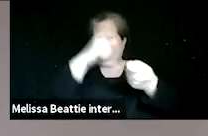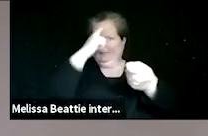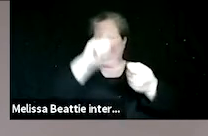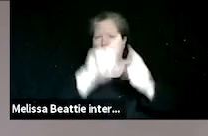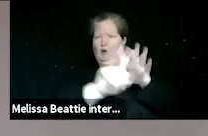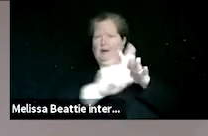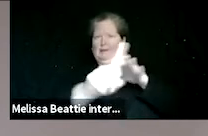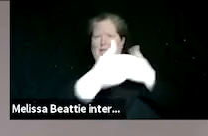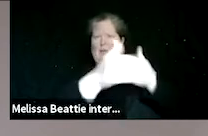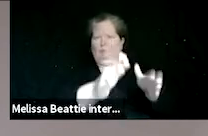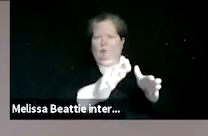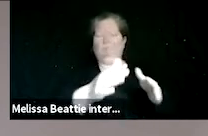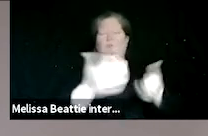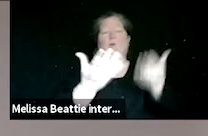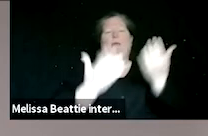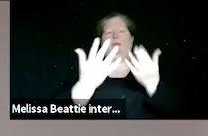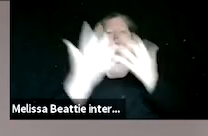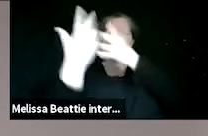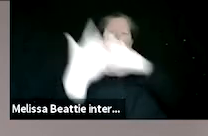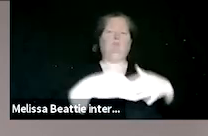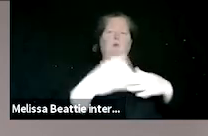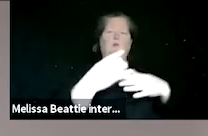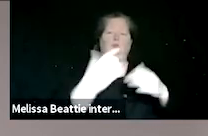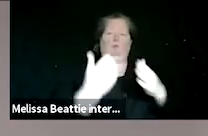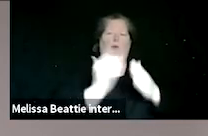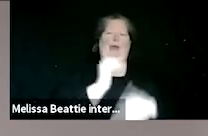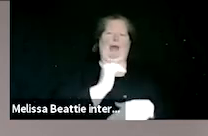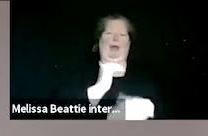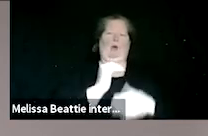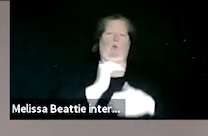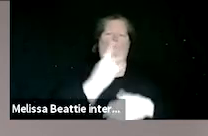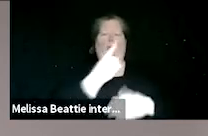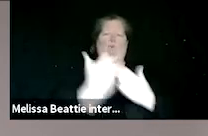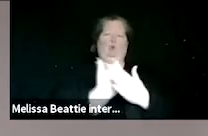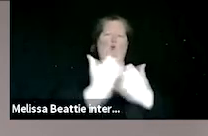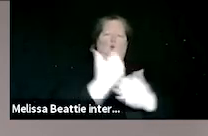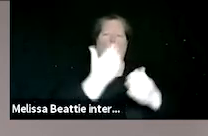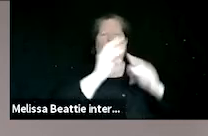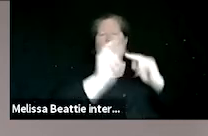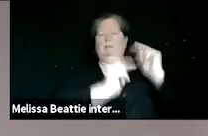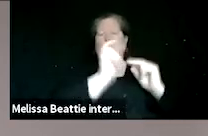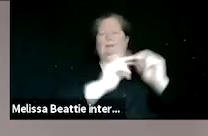something that will work itself into one of the newer buildings. Got it. We could put it in a Ben Woelk: Global cyber security Institute. I mean,